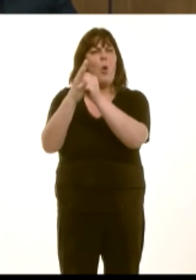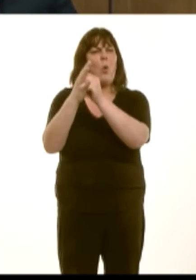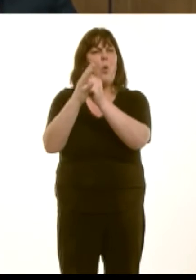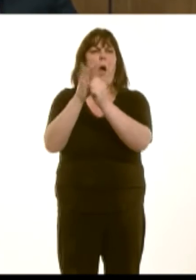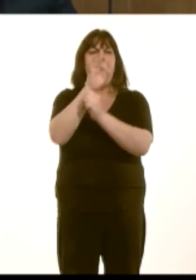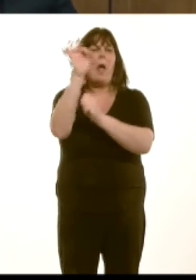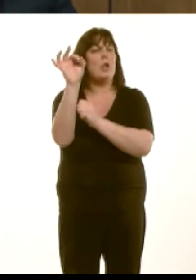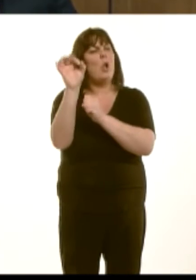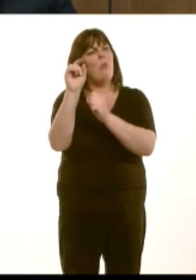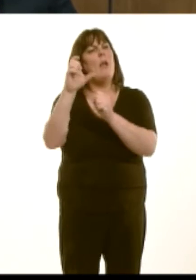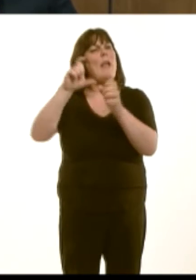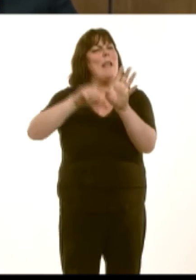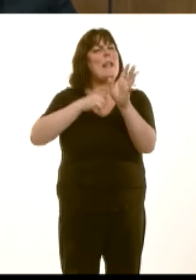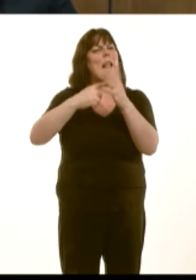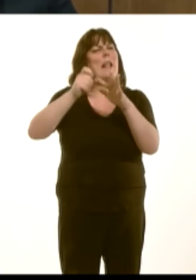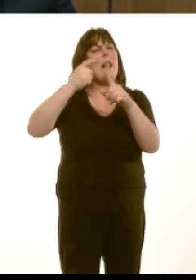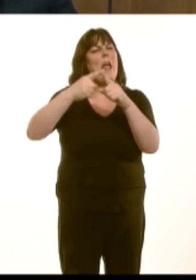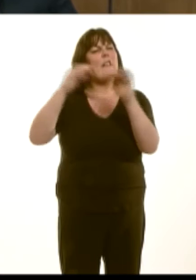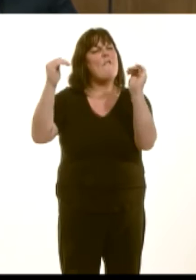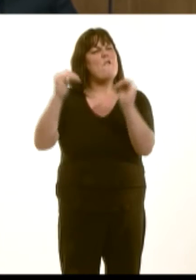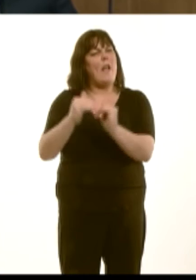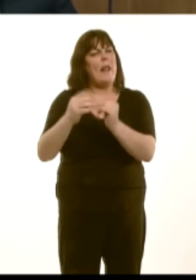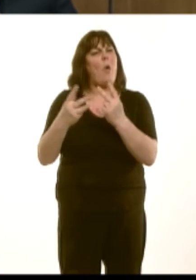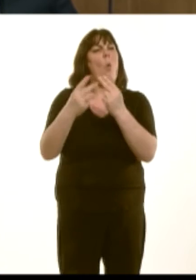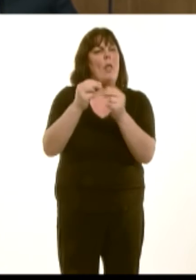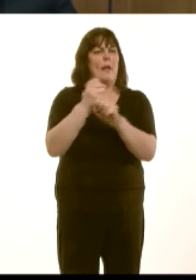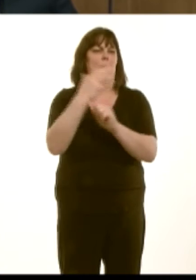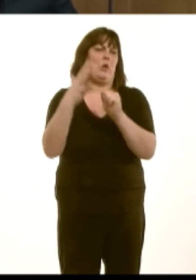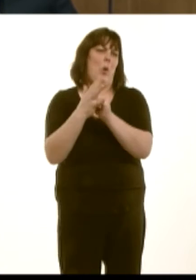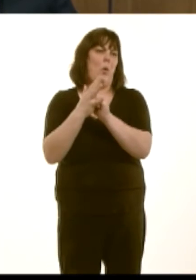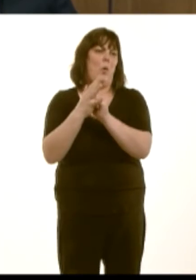part of the city deal in Scotland, not just, I think, the city of Glasgow itself.